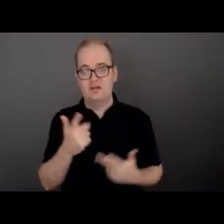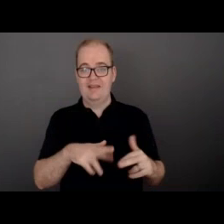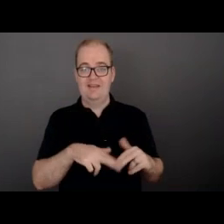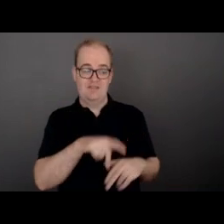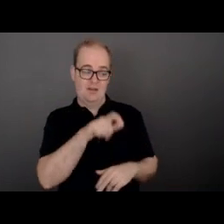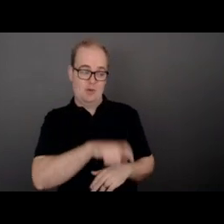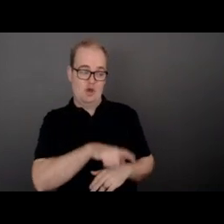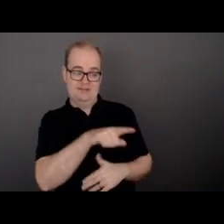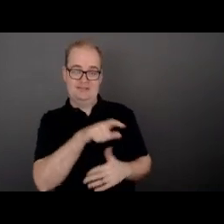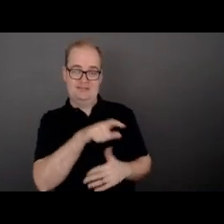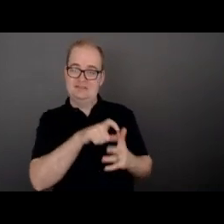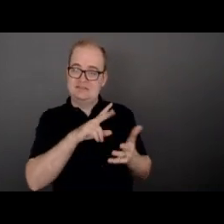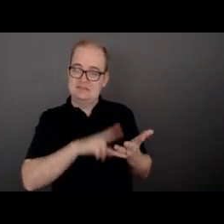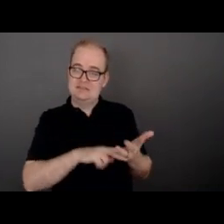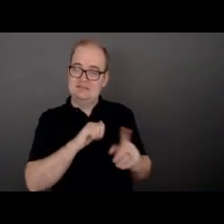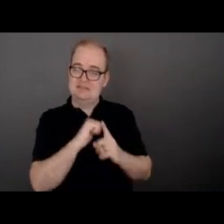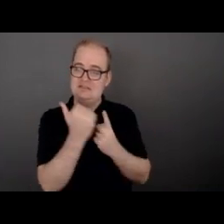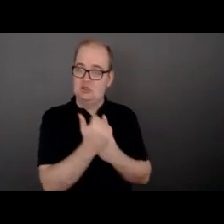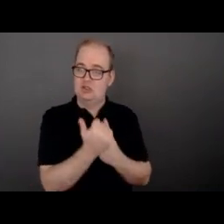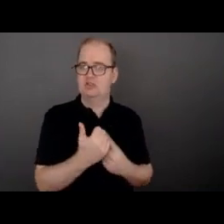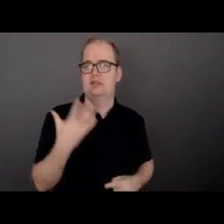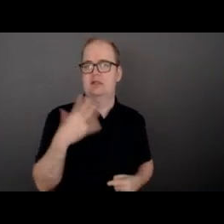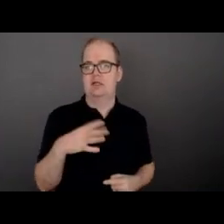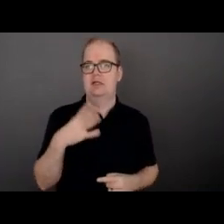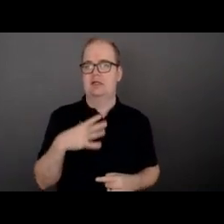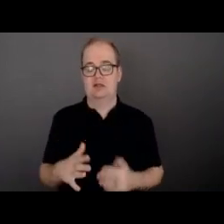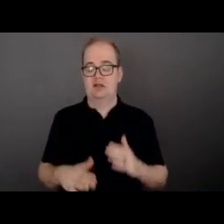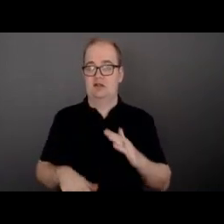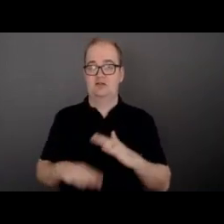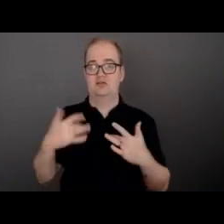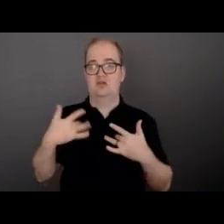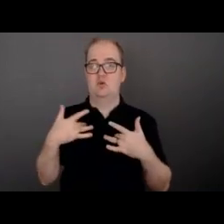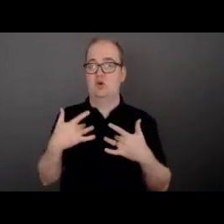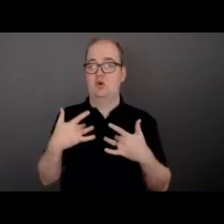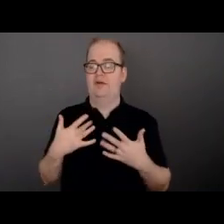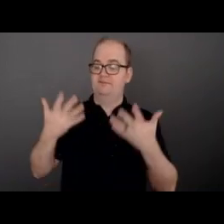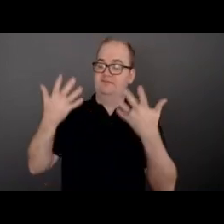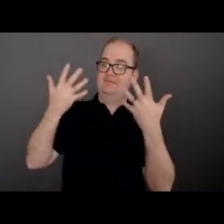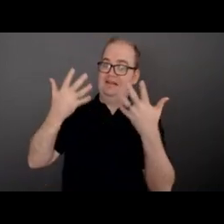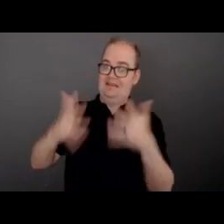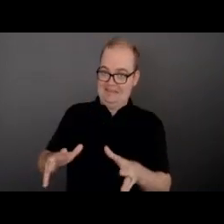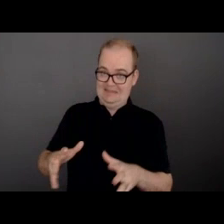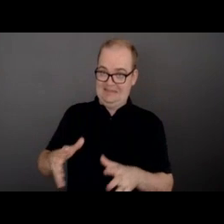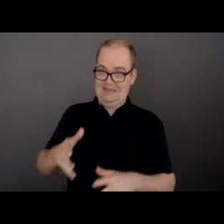to up root themselves and potentially their children and leave but it's about weighing